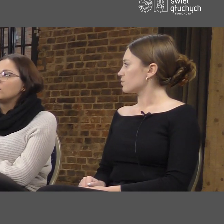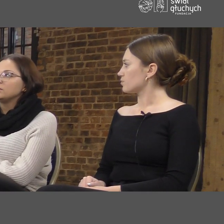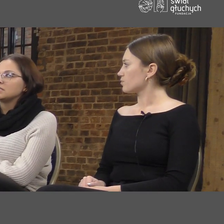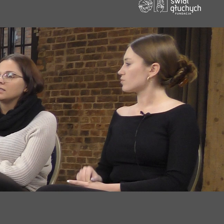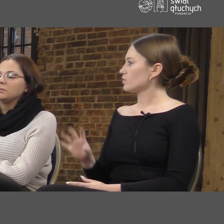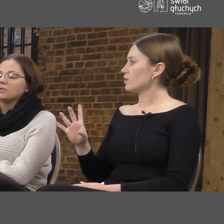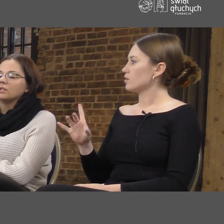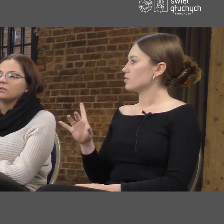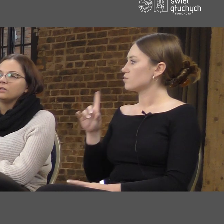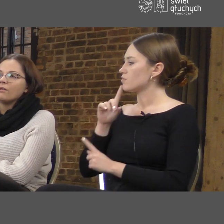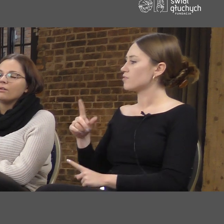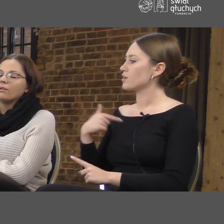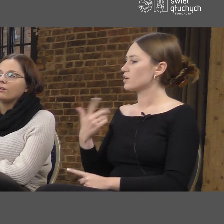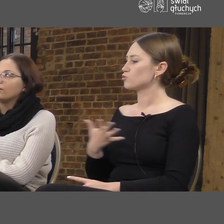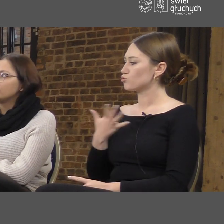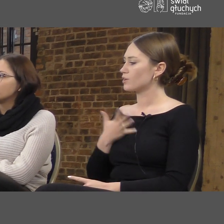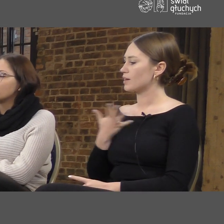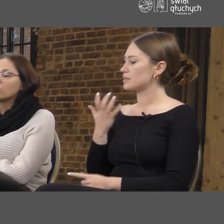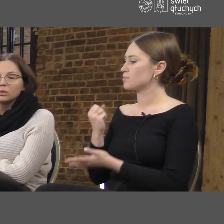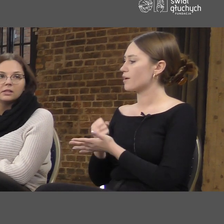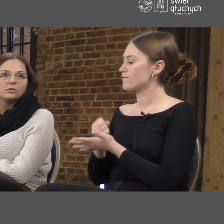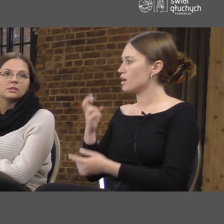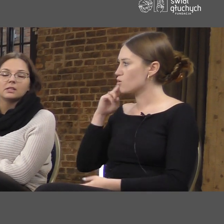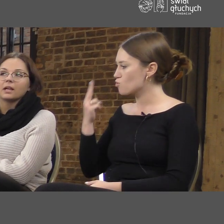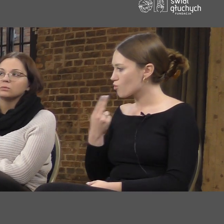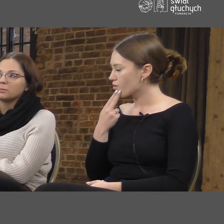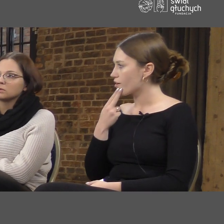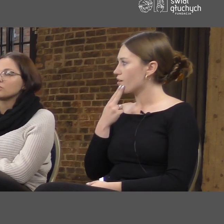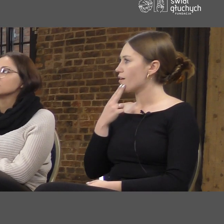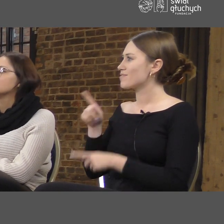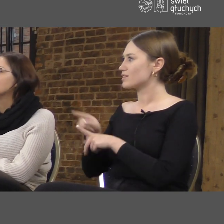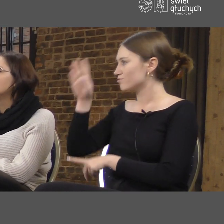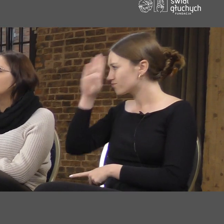[Jolanta]: In my opinion, when it comes Deaf, hard of hearing,